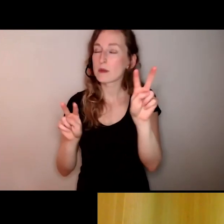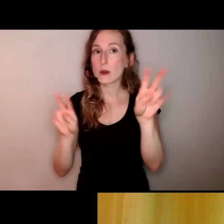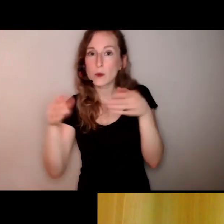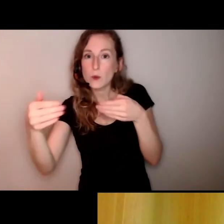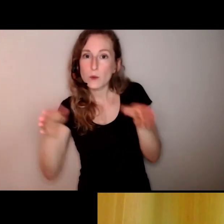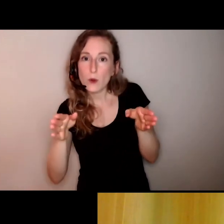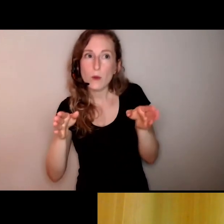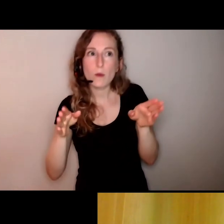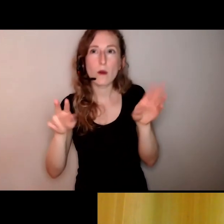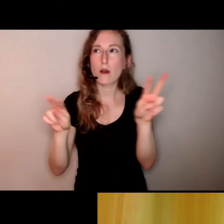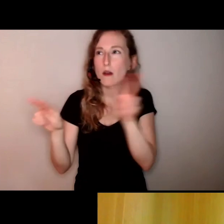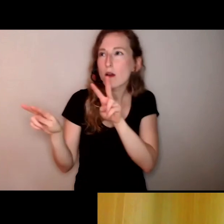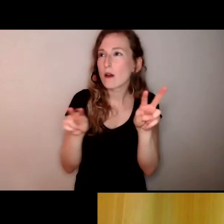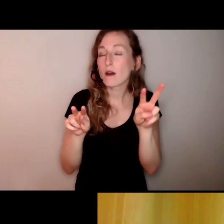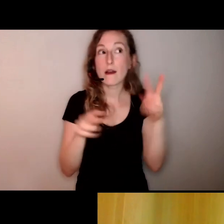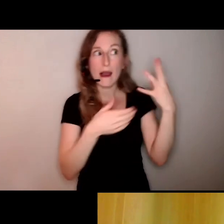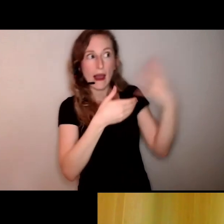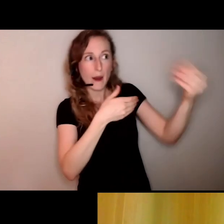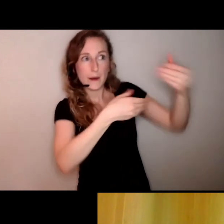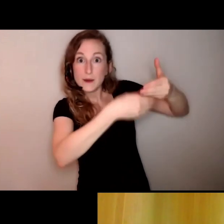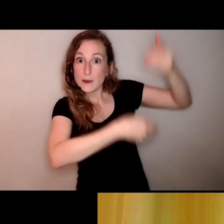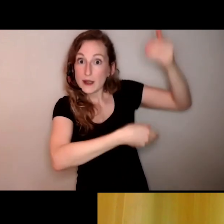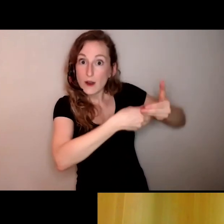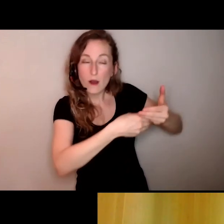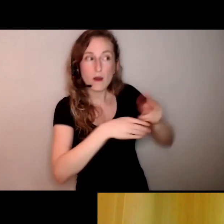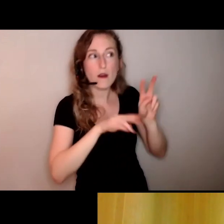What do they make you think about and feel?